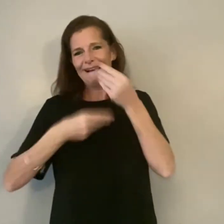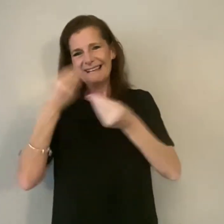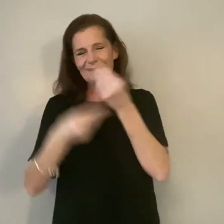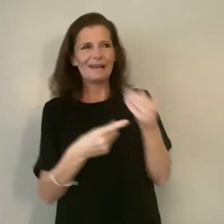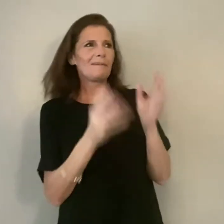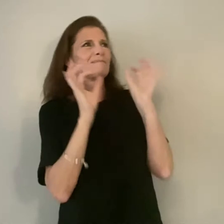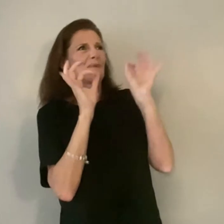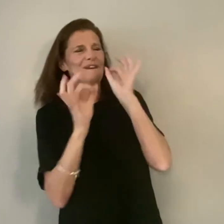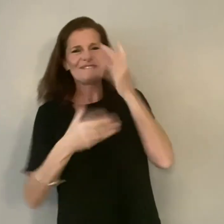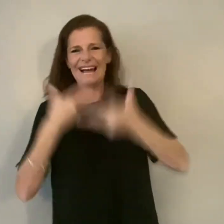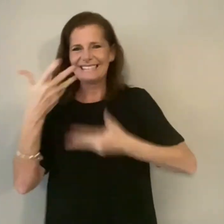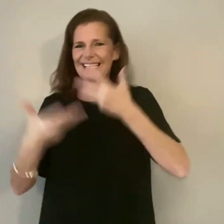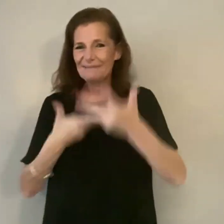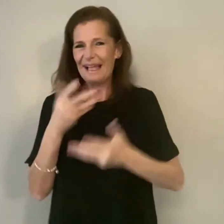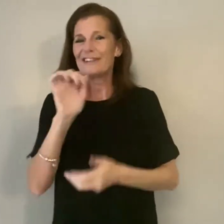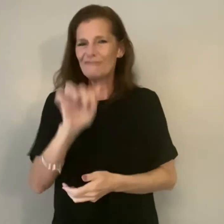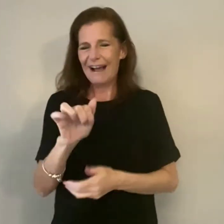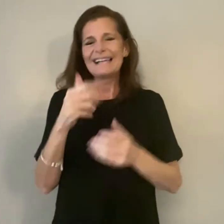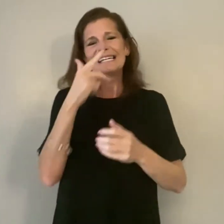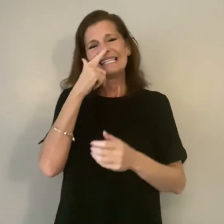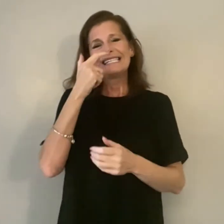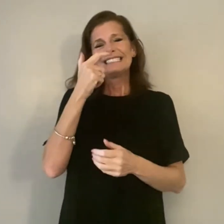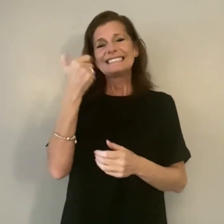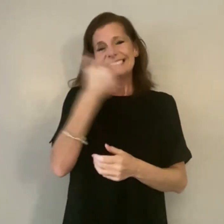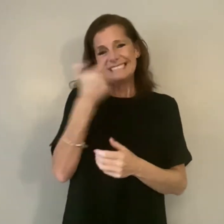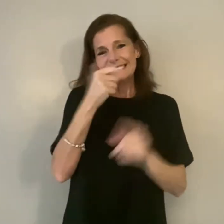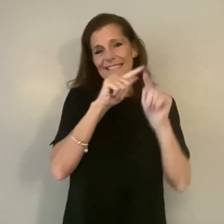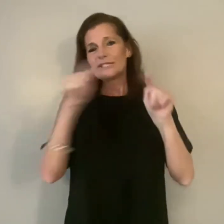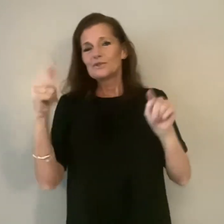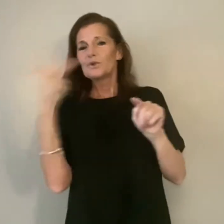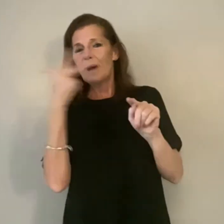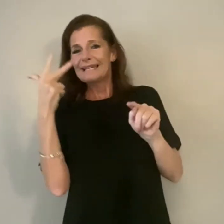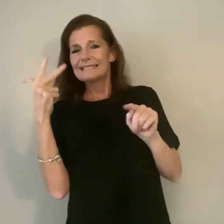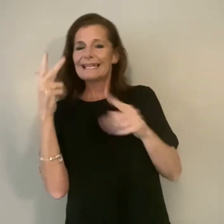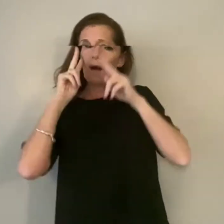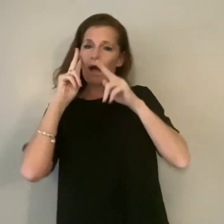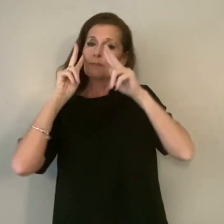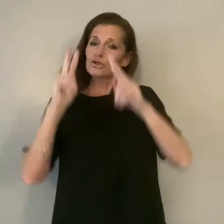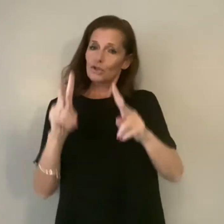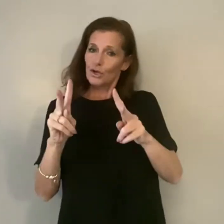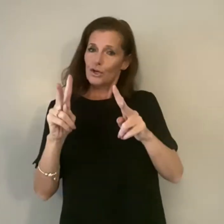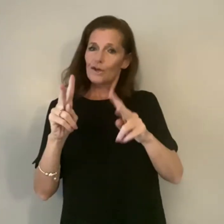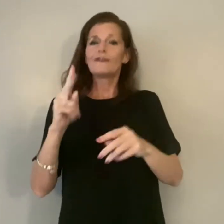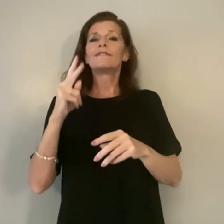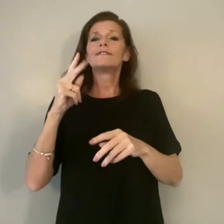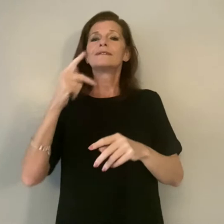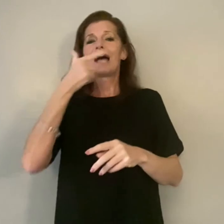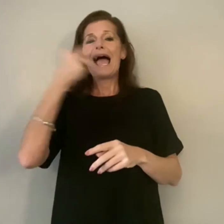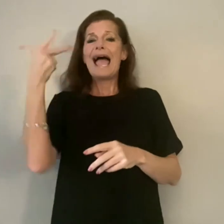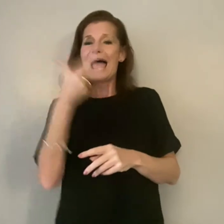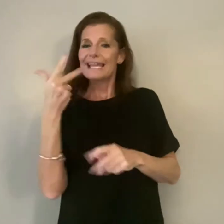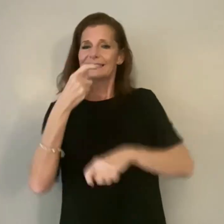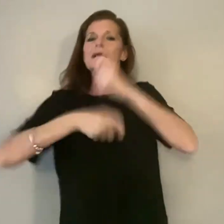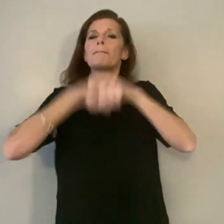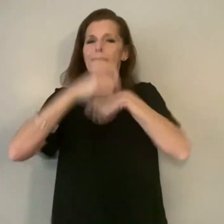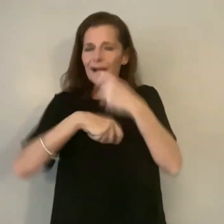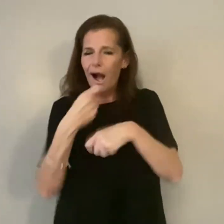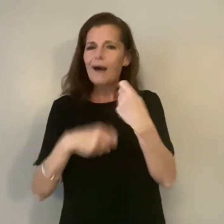what I was trying to say, you put it brilliantly so yeah, 16 to 18 observe 18 plus become a trustee